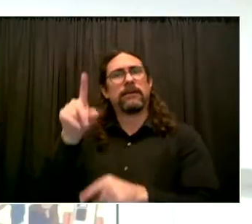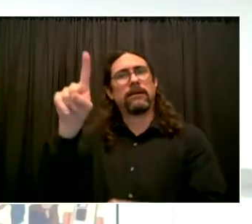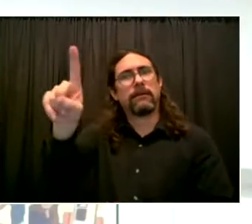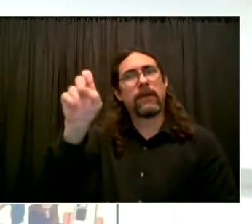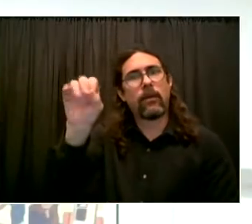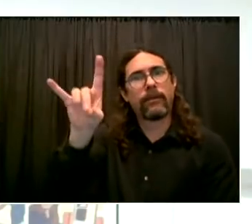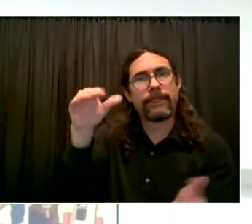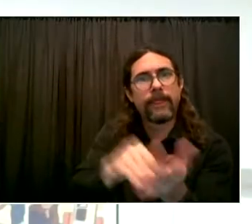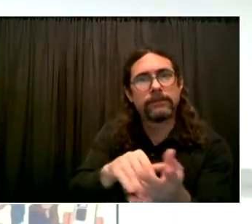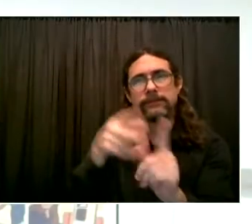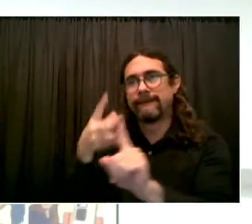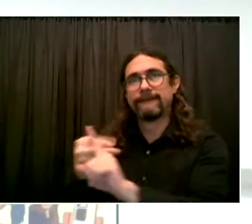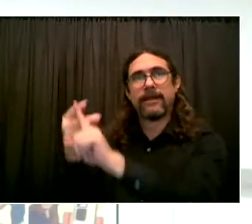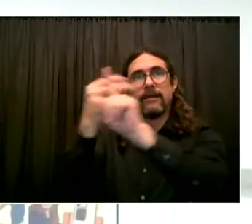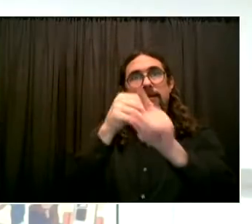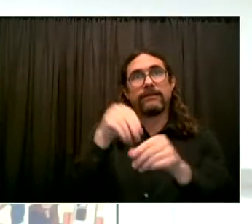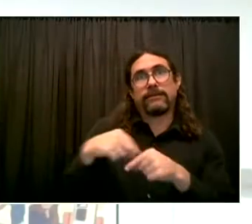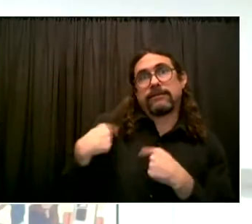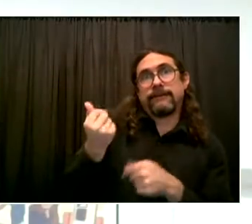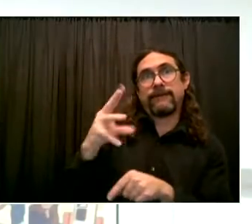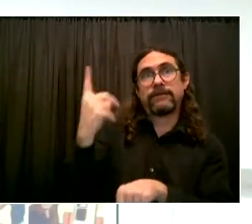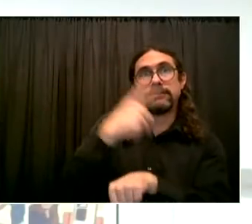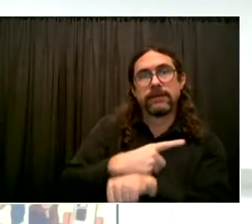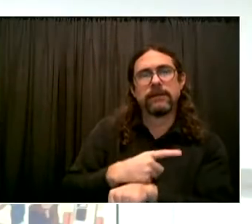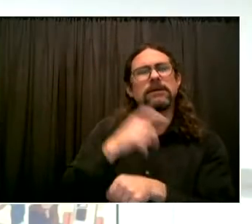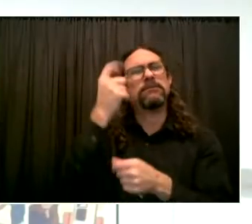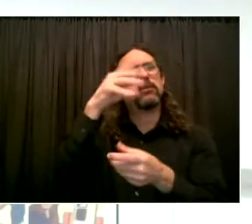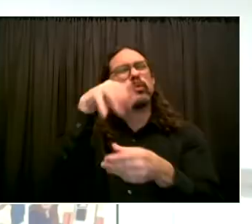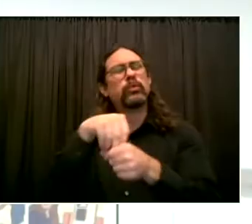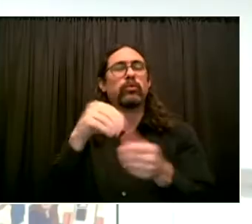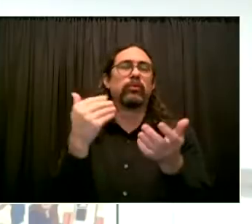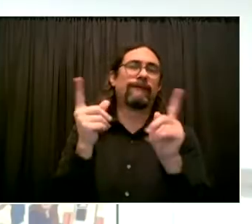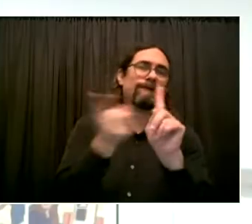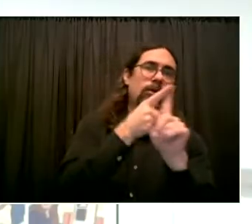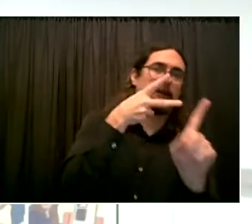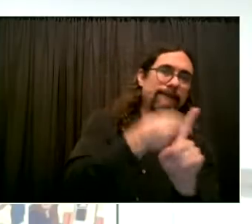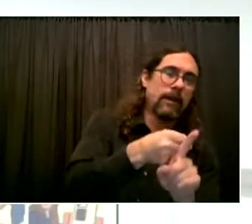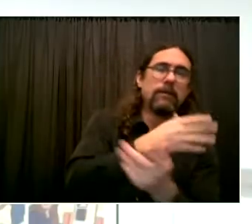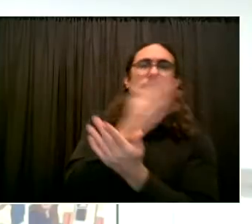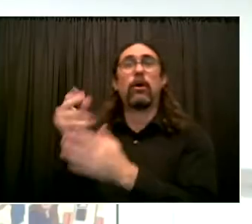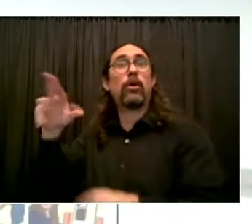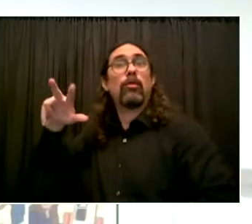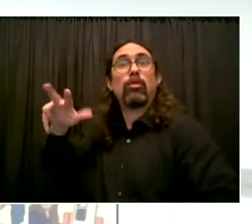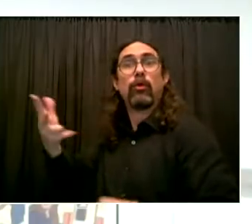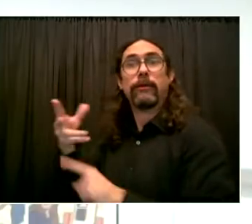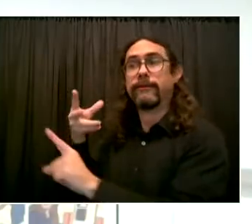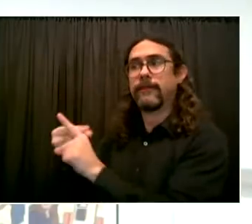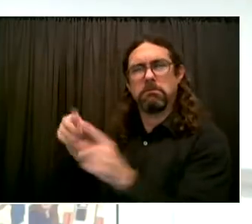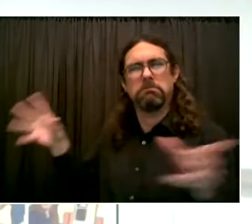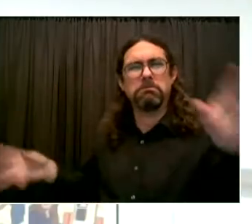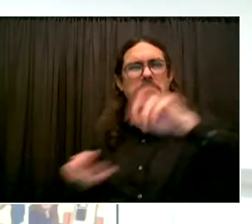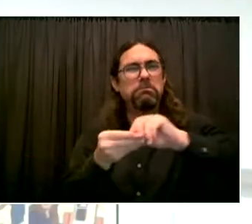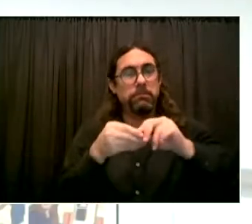63,000 BOOSTER DOSES. THOSE MAY TURN OUT TO BE PARTICULARLY